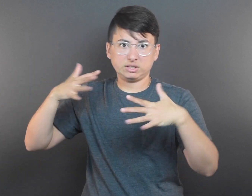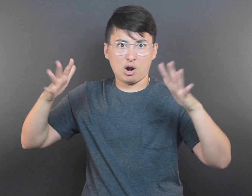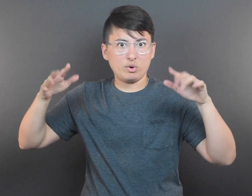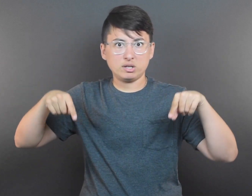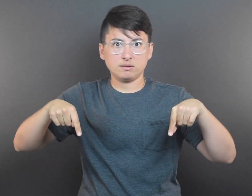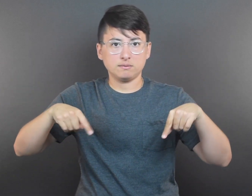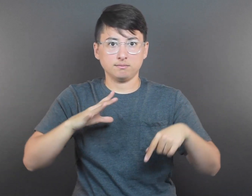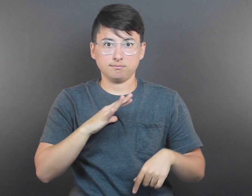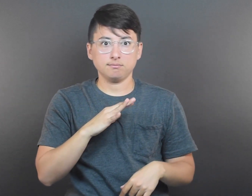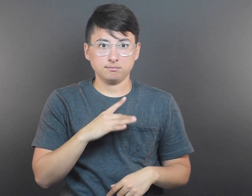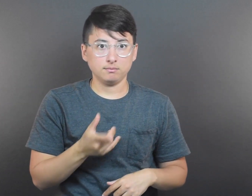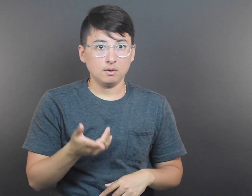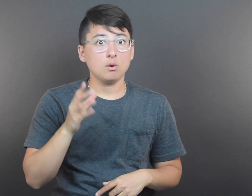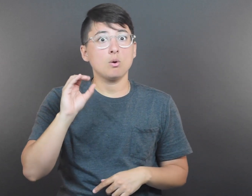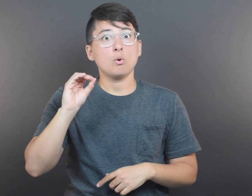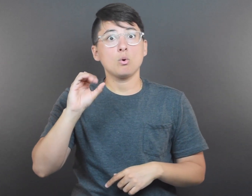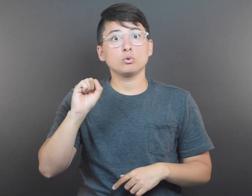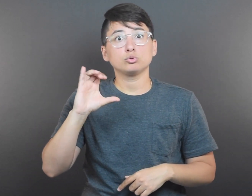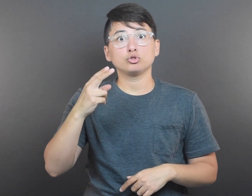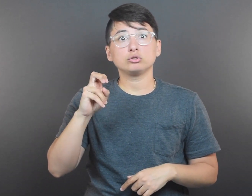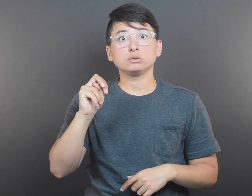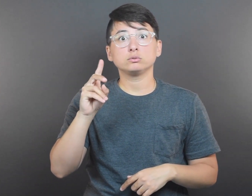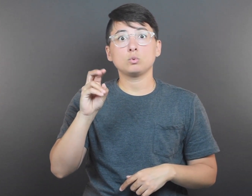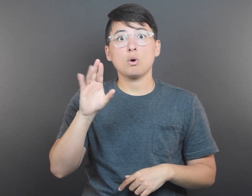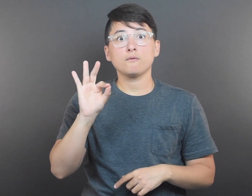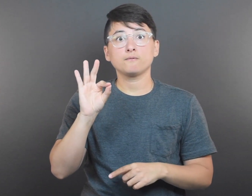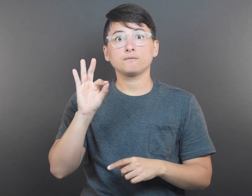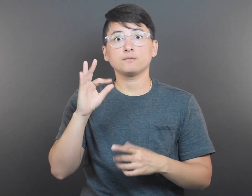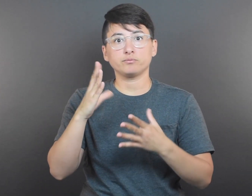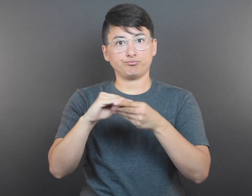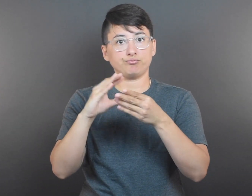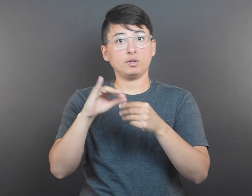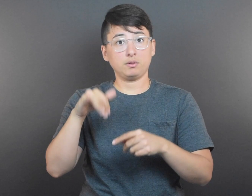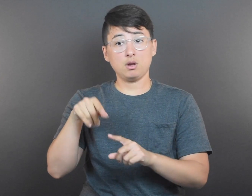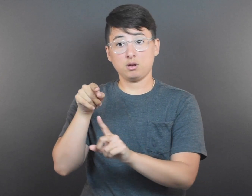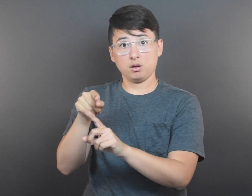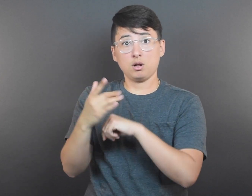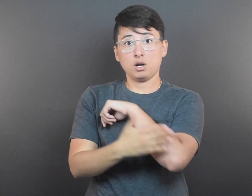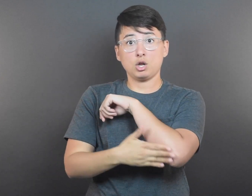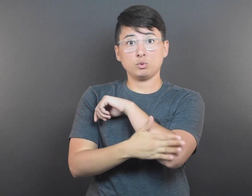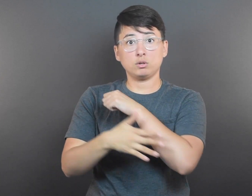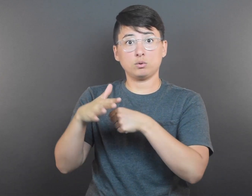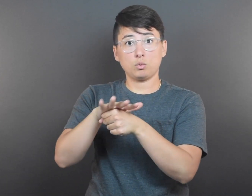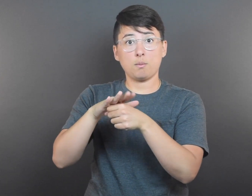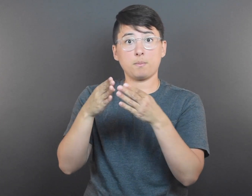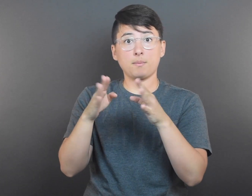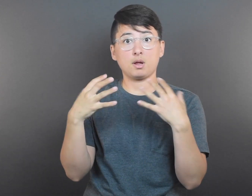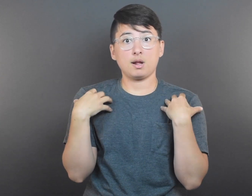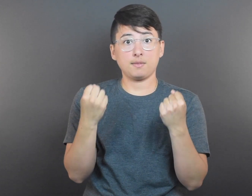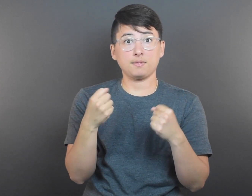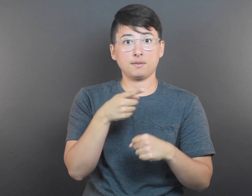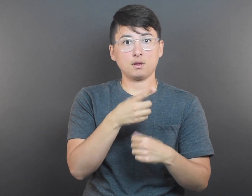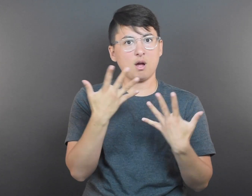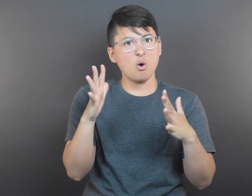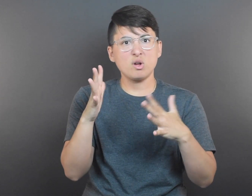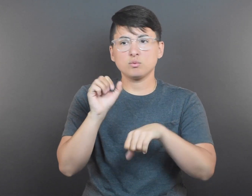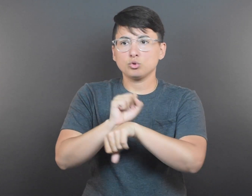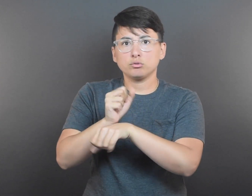Ochsendorf said, “Watonwan County’s local public health had been working with Convivencia